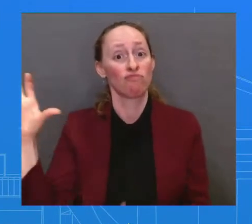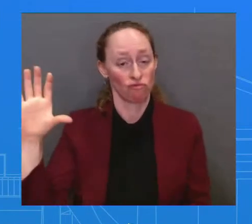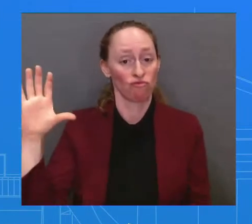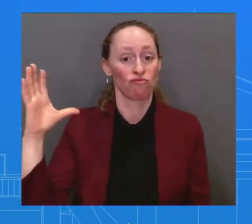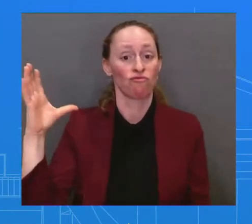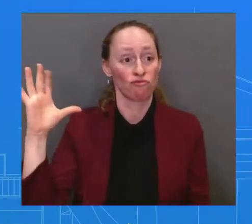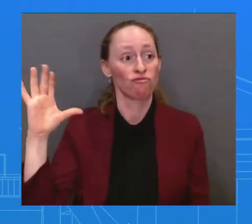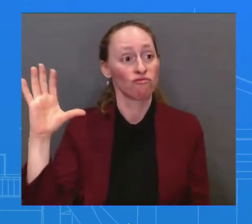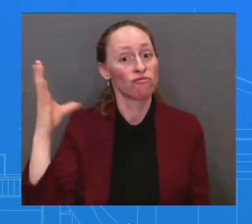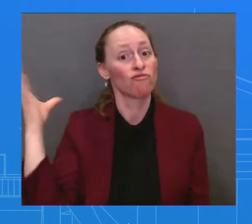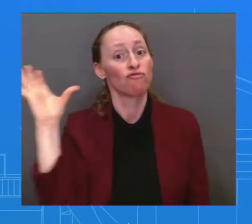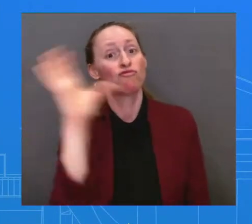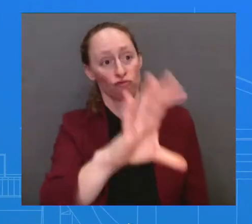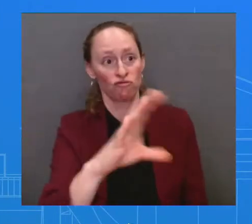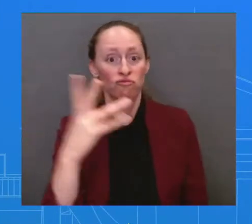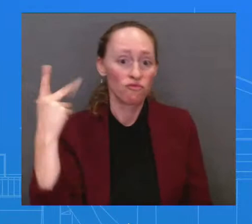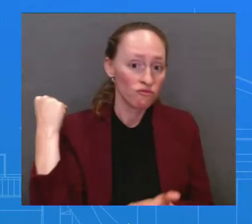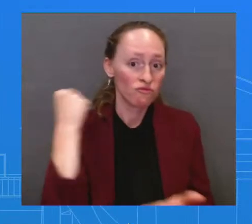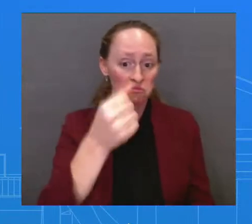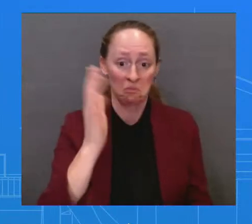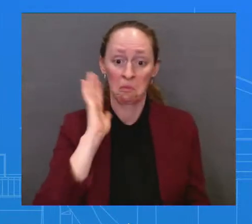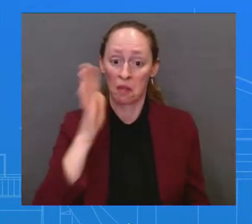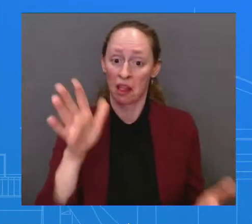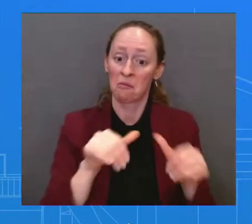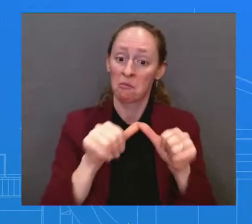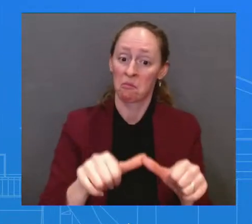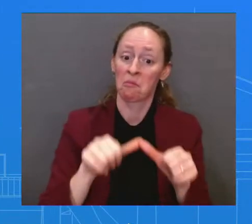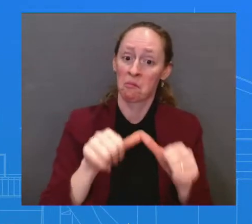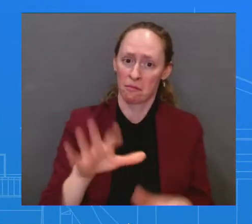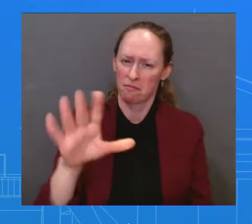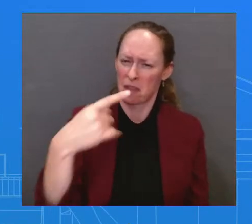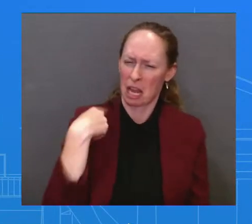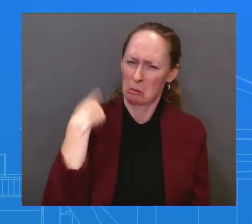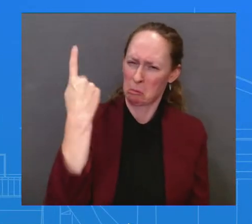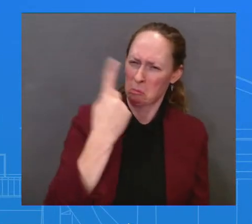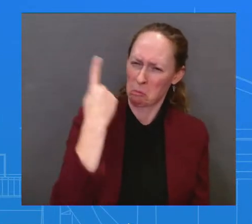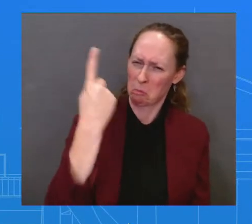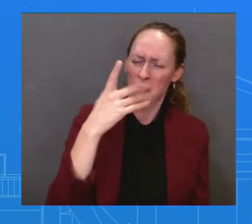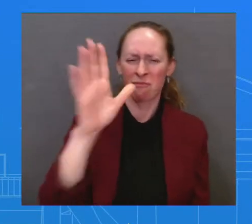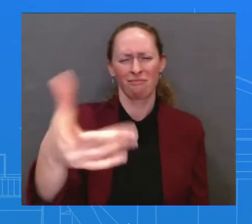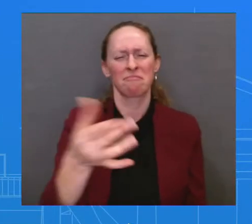How do you explain, then, all of this to Zelenskyy or to other world leaders